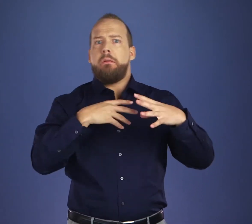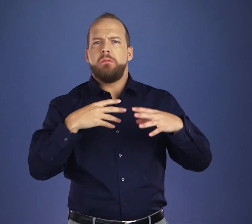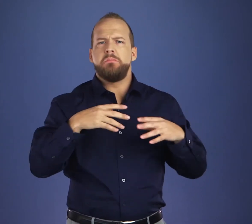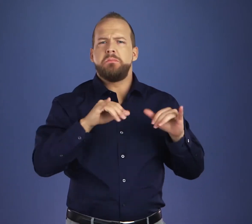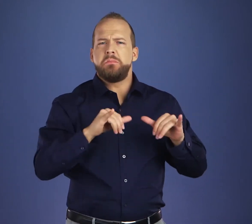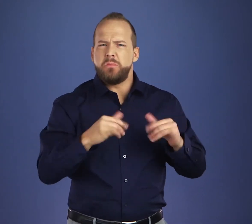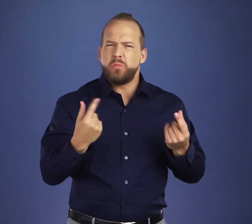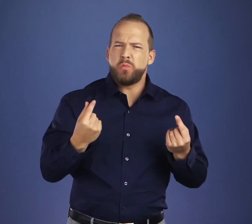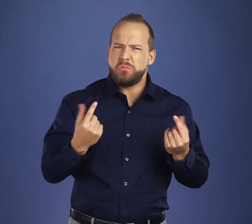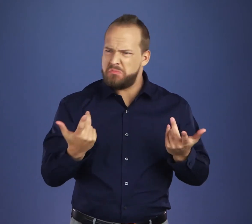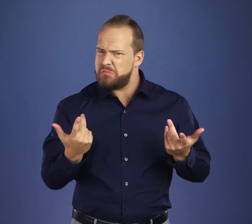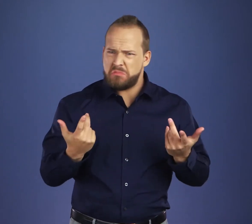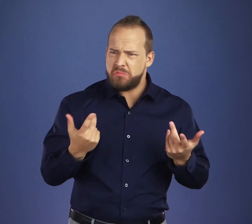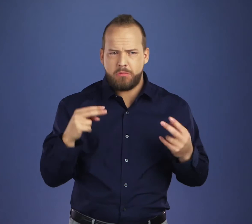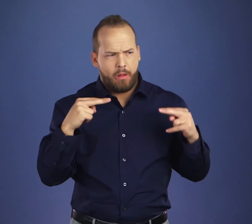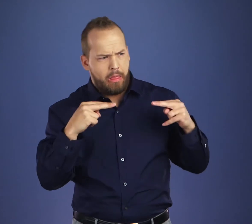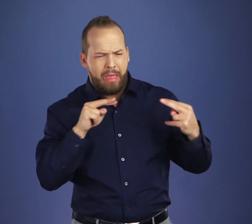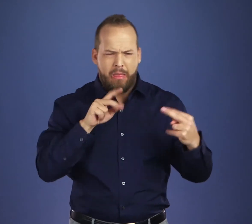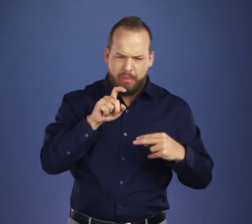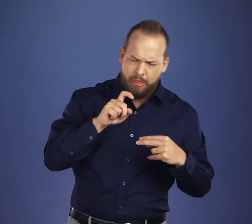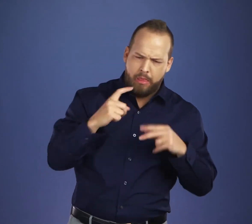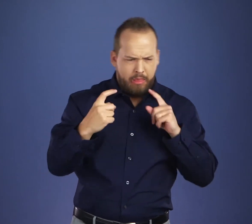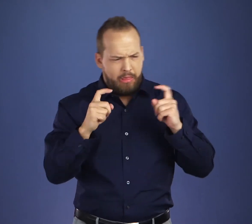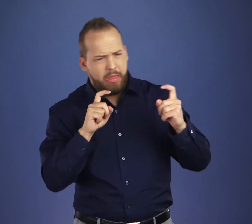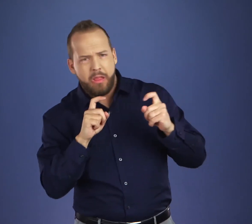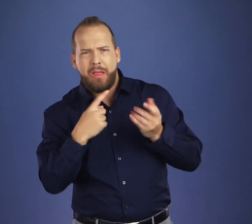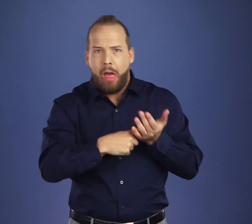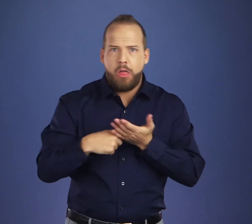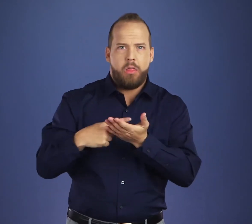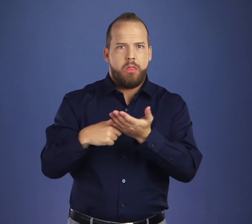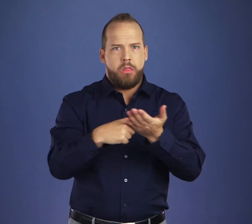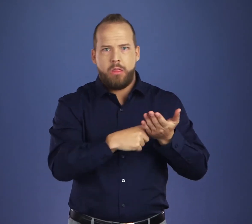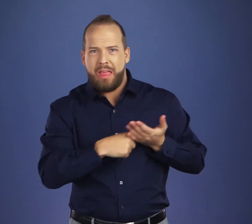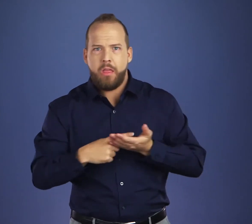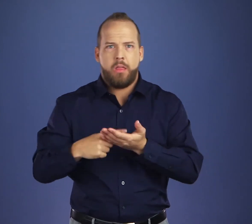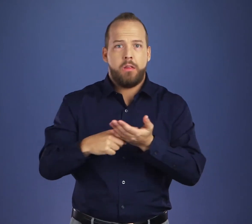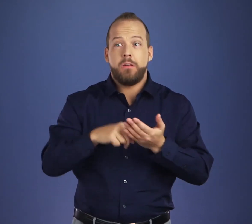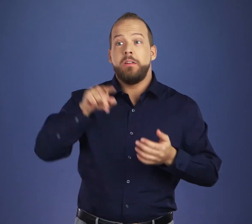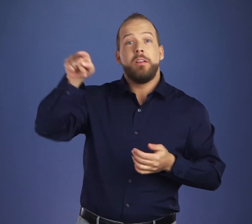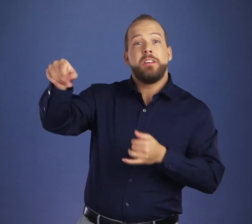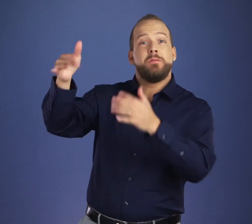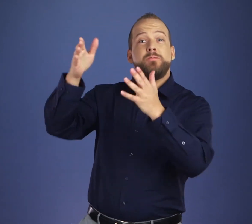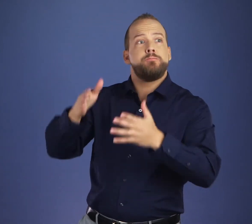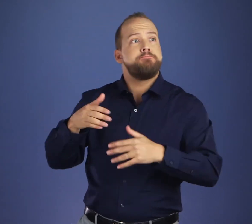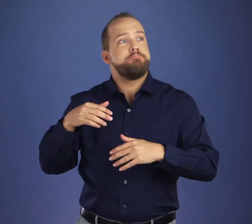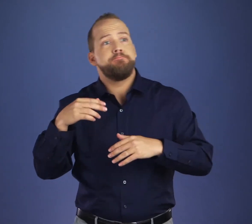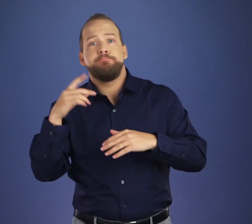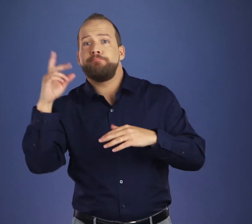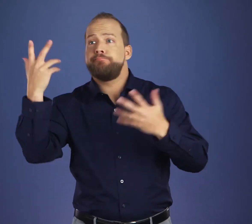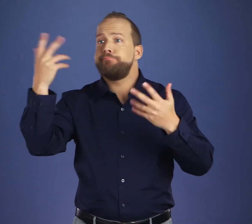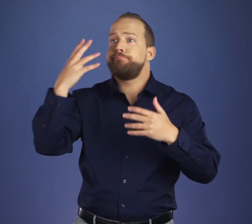“We deal,” they said, “with alcoholics only. Shouldn’t we sacrifice this one for the sake of the many?”